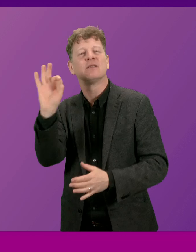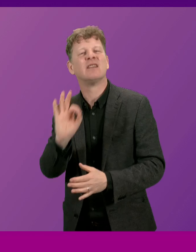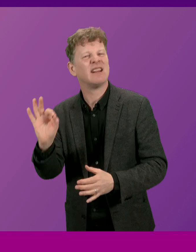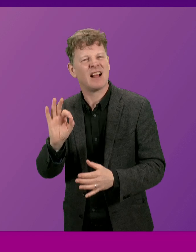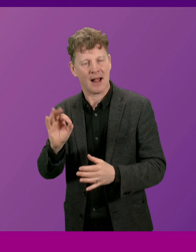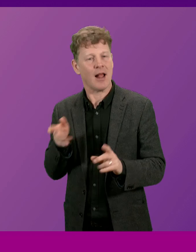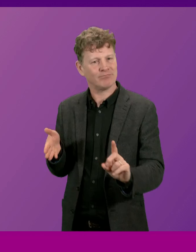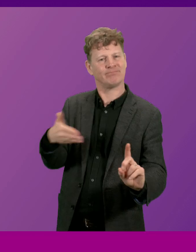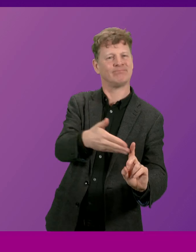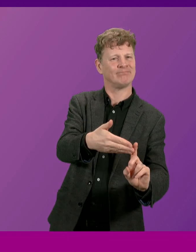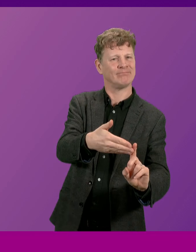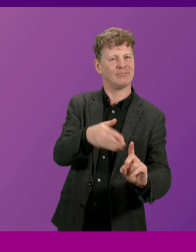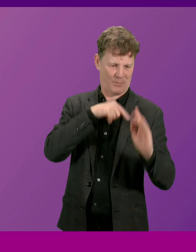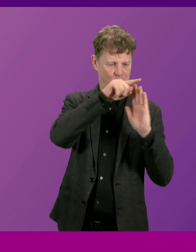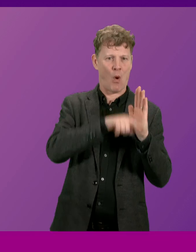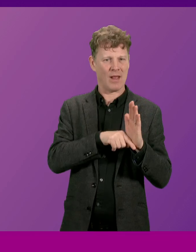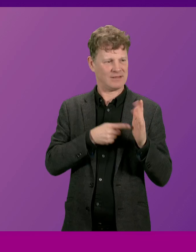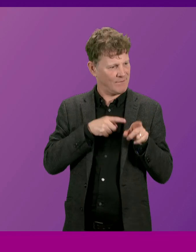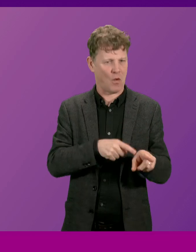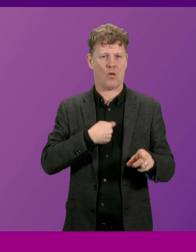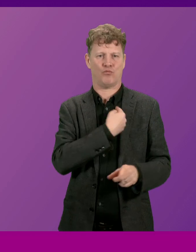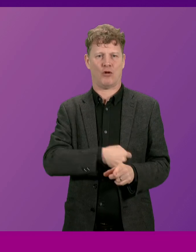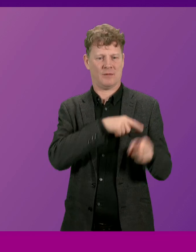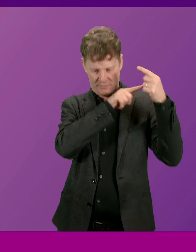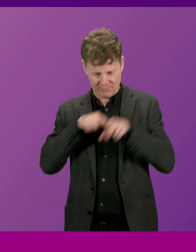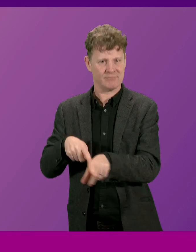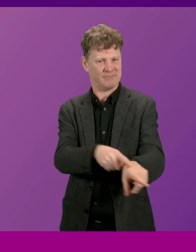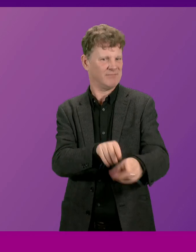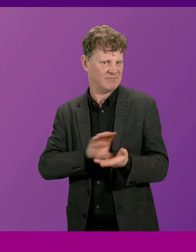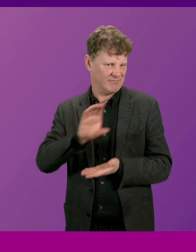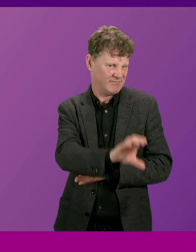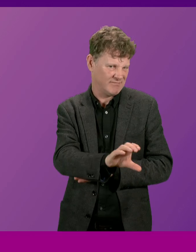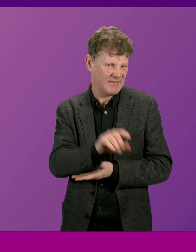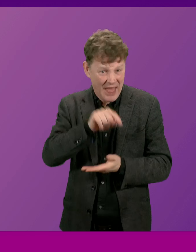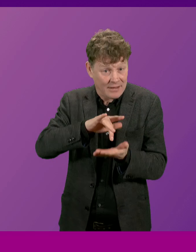direction of policy in the Promise, because that is fundamentally the core point in the Promise.